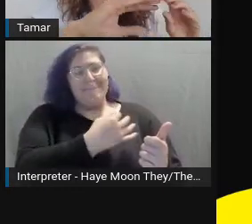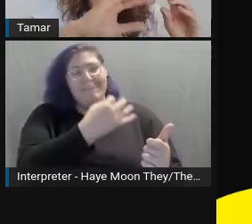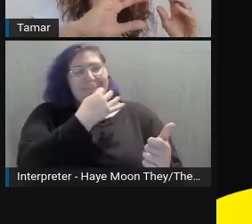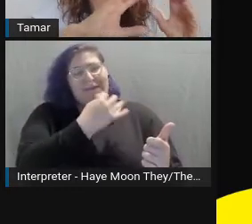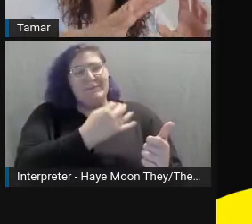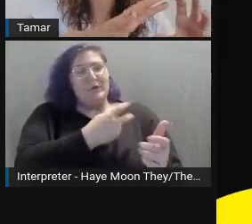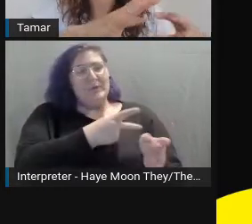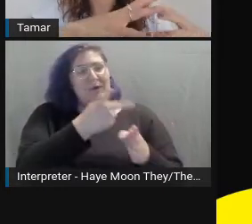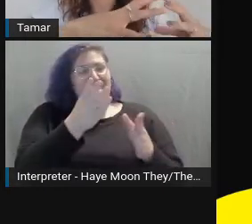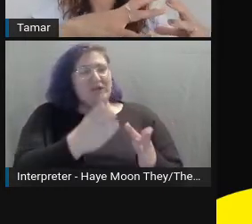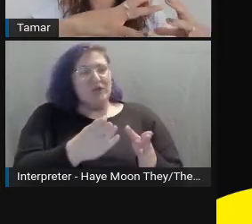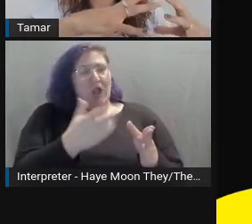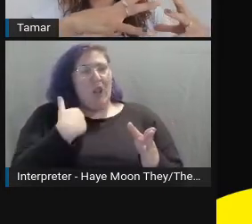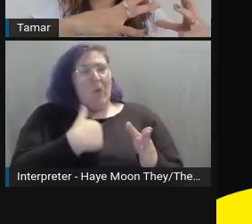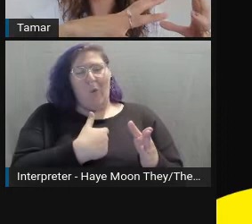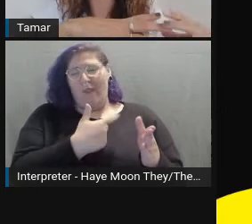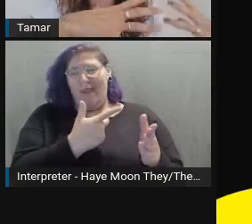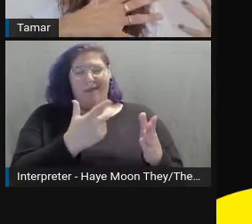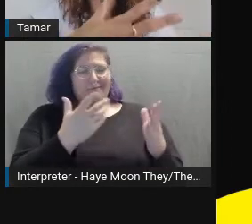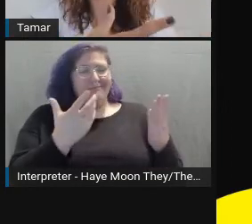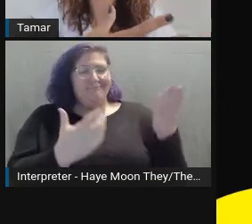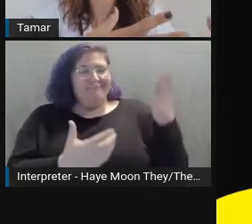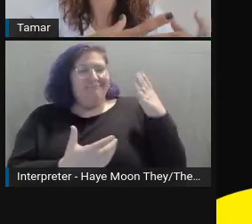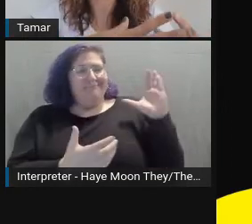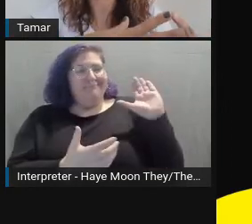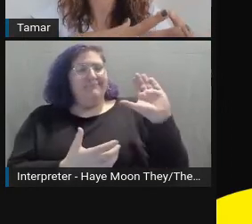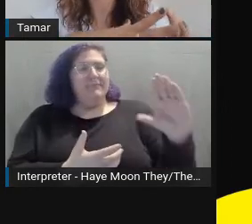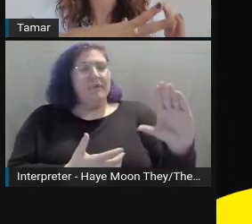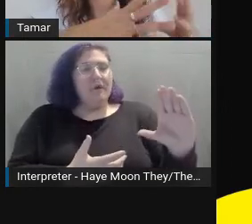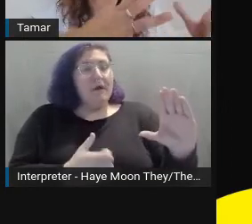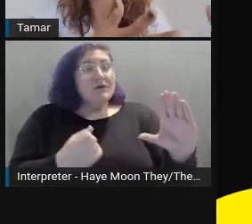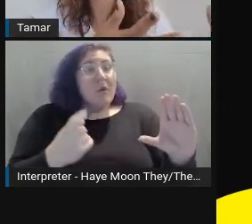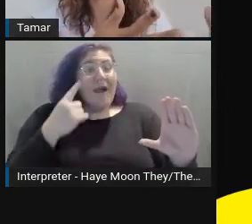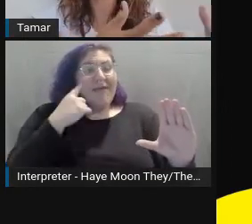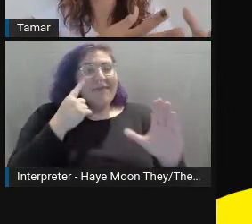I do feel accessibility tends to be convoluted. It's complex.